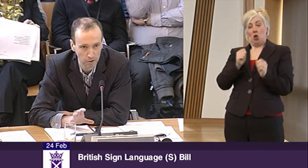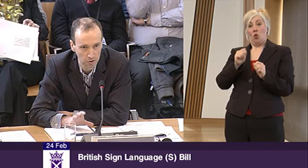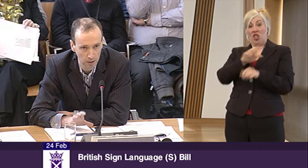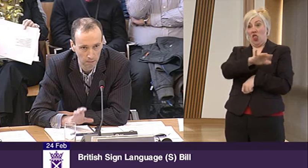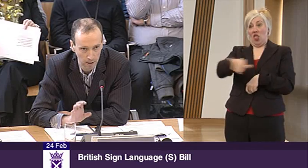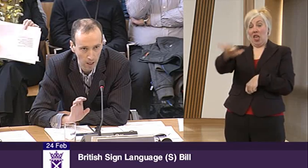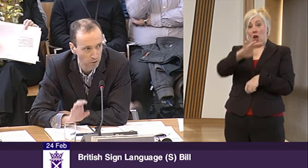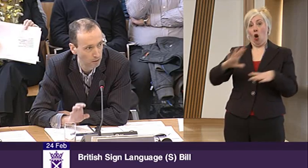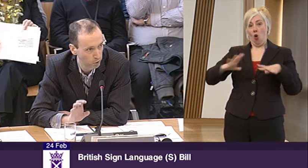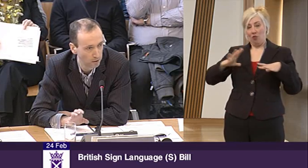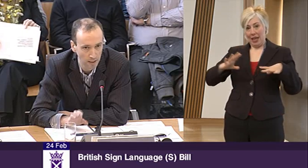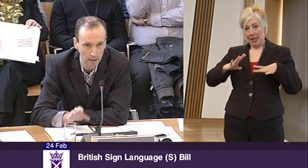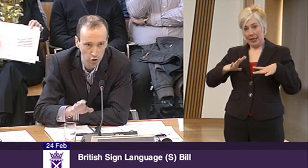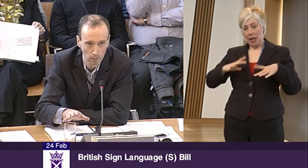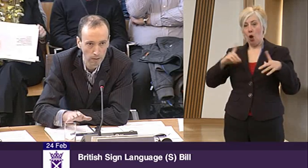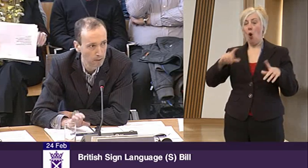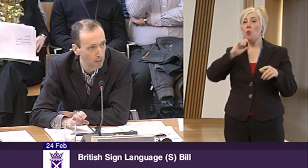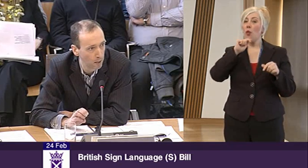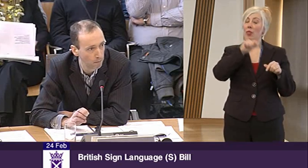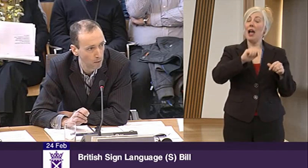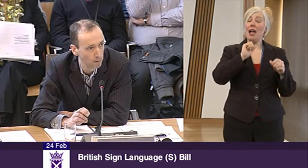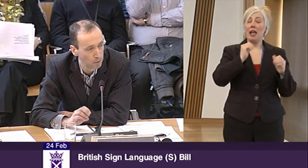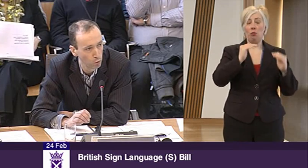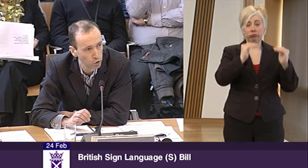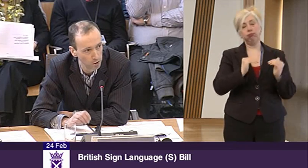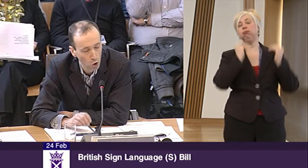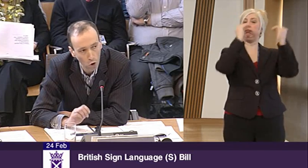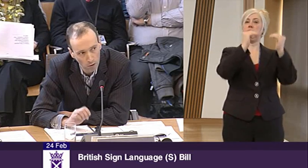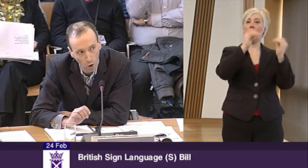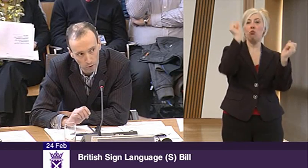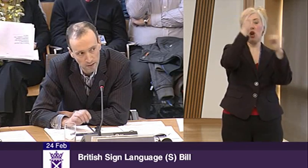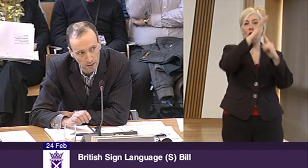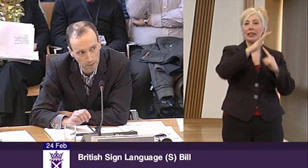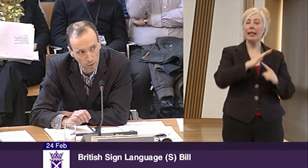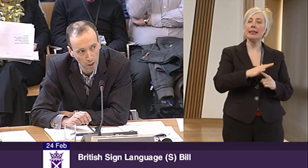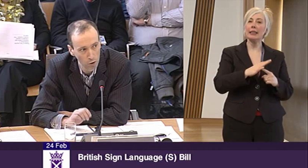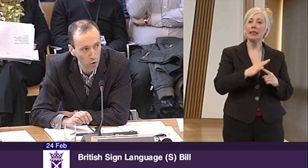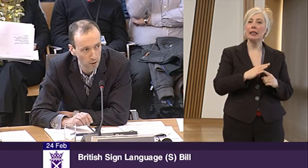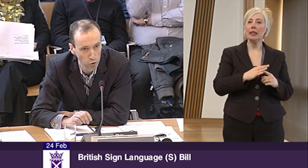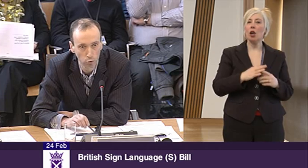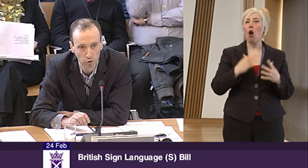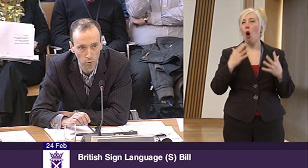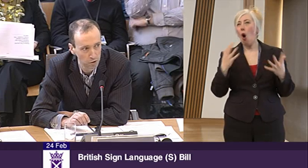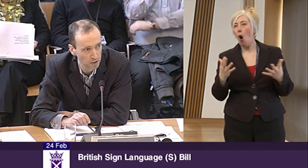there, albeit with greater prioritisation and perhaps promotion, or whether they are